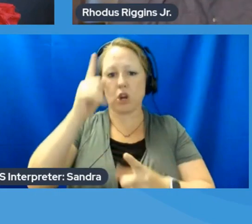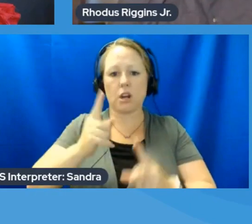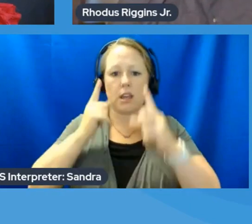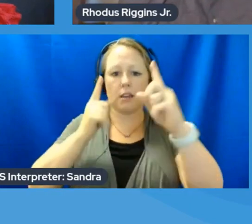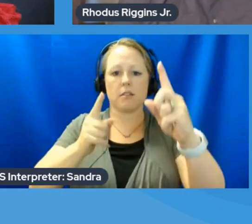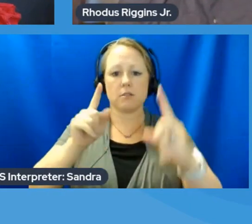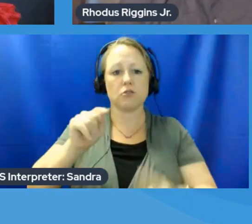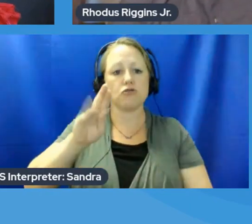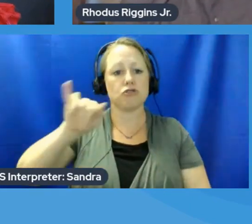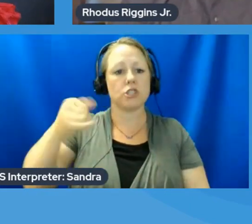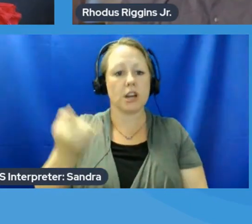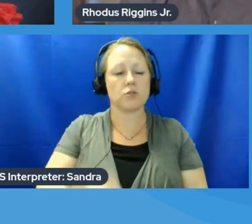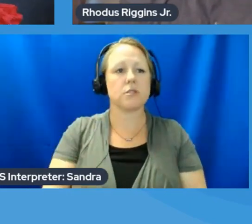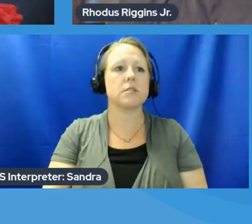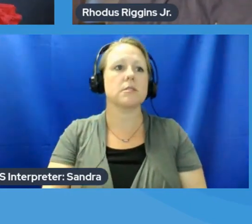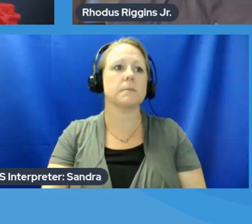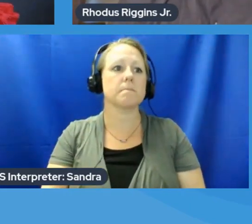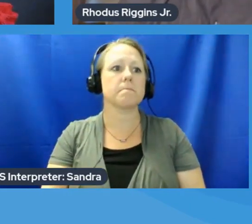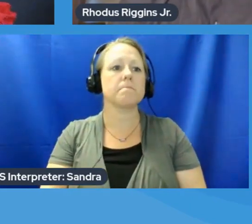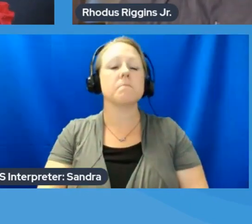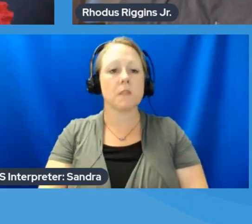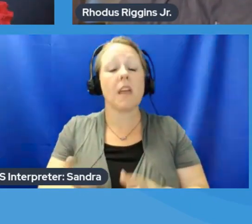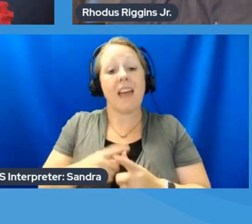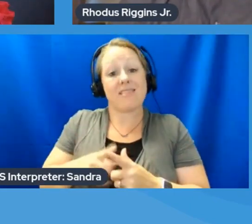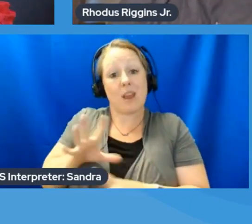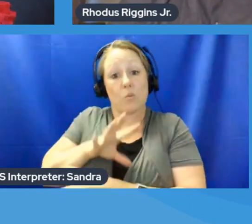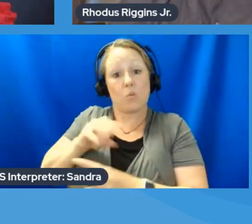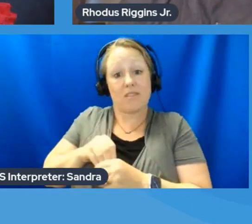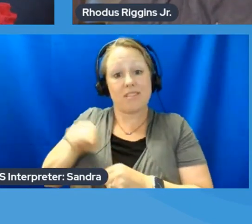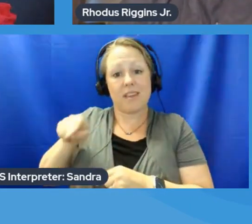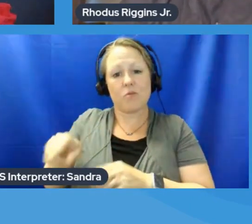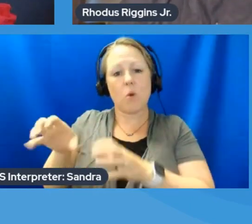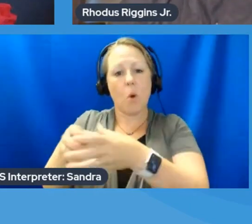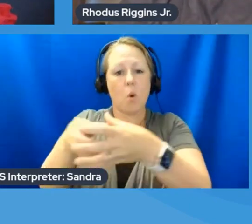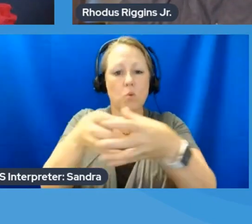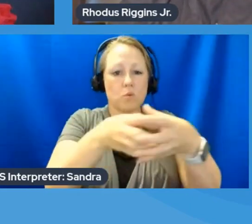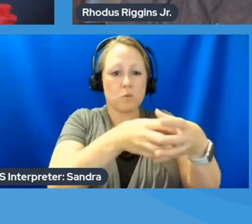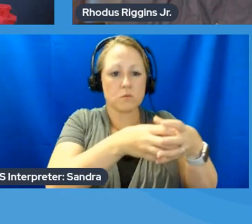And then within our incubators, which includes early intervention home-based services